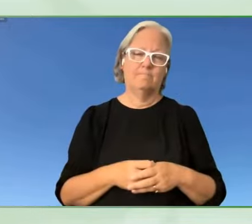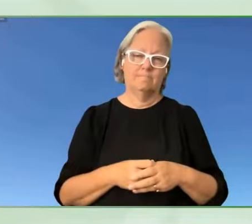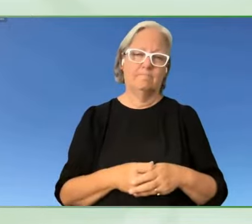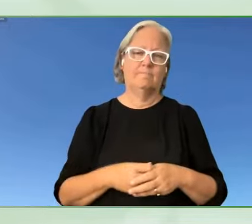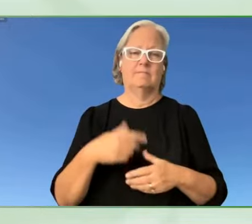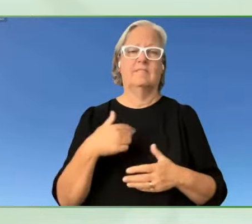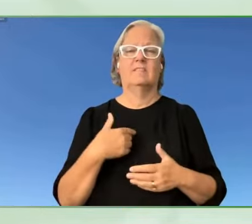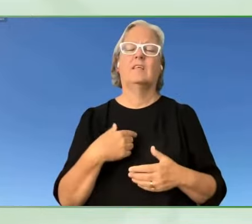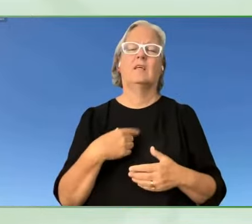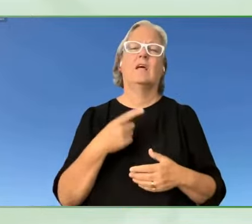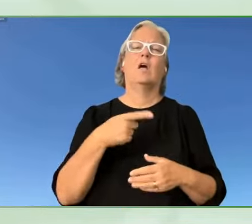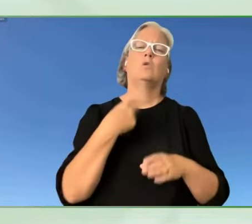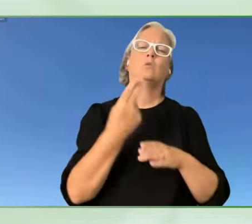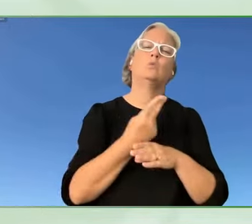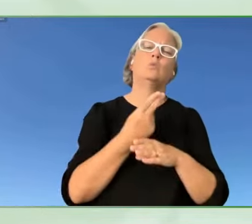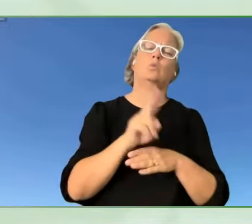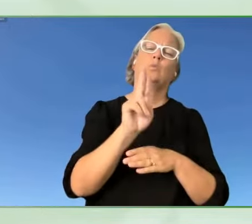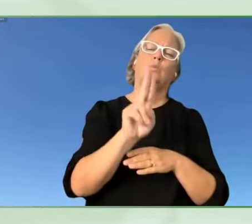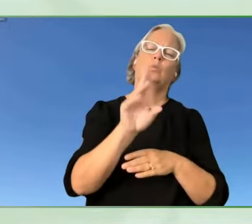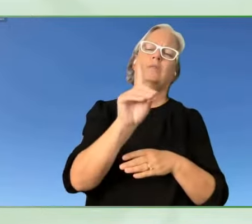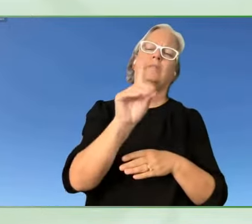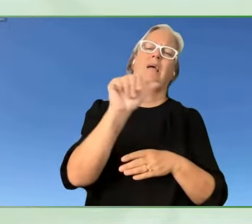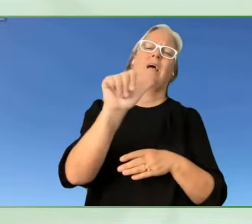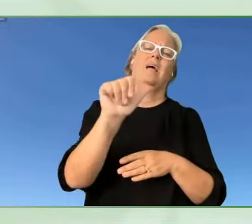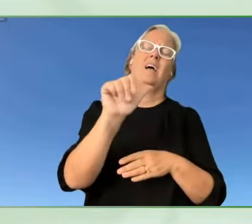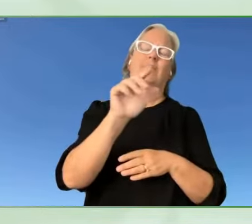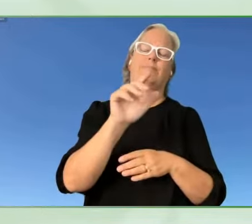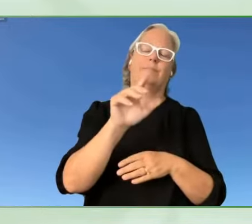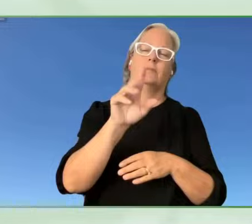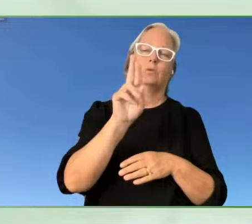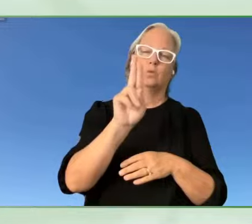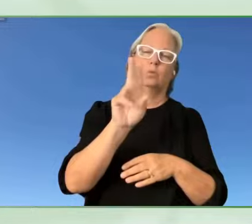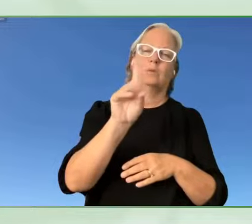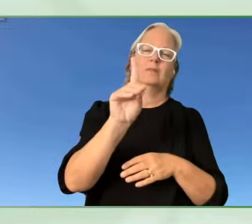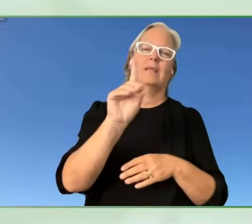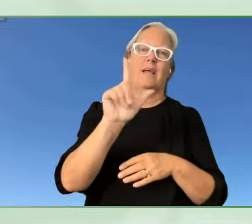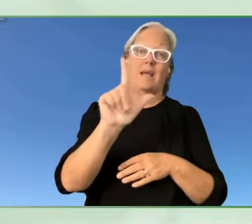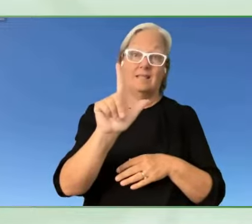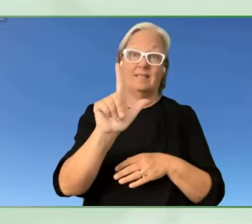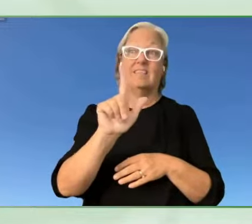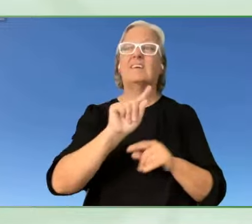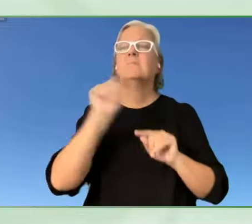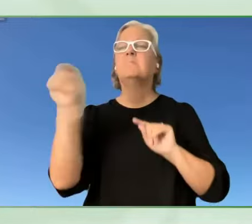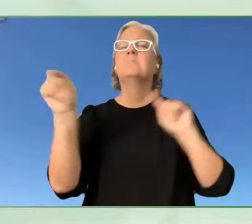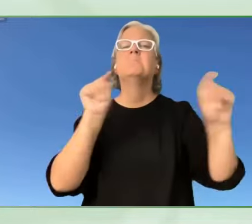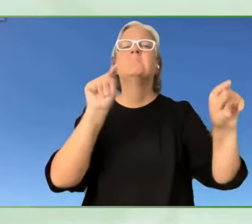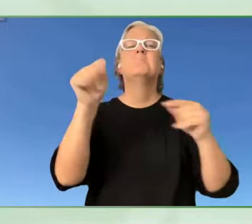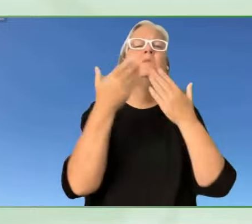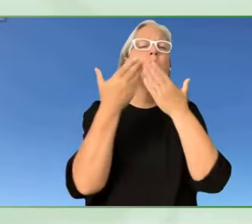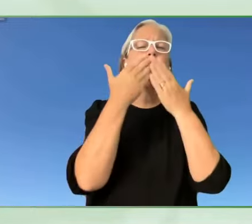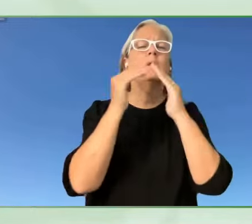That is extremely important. Camilla, you mentioned the three principles of universal design.